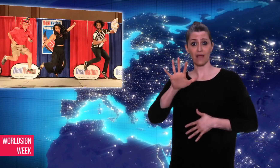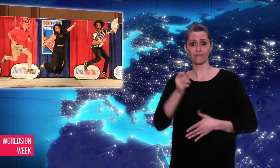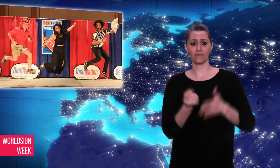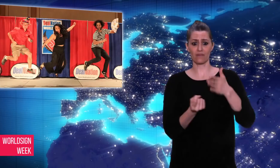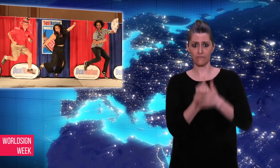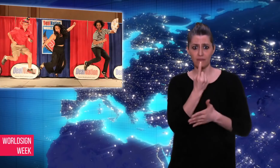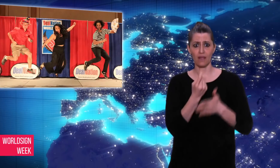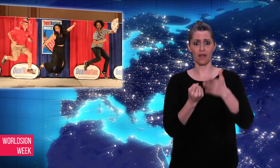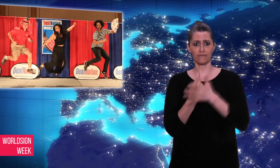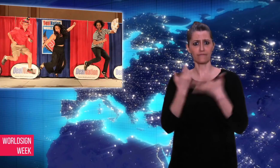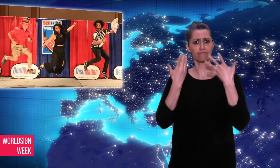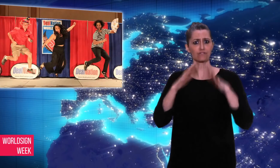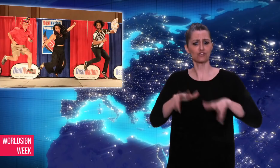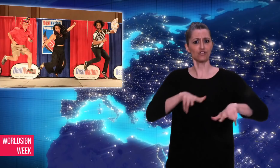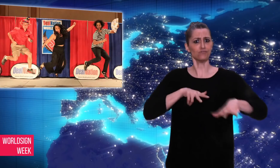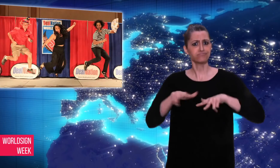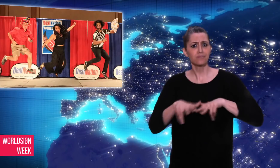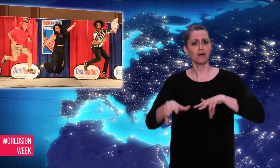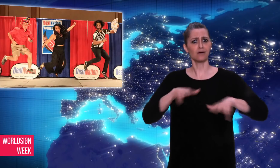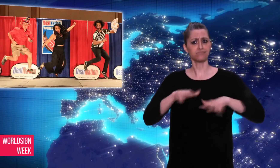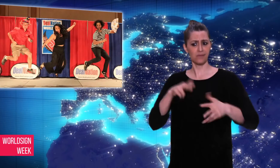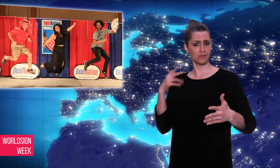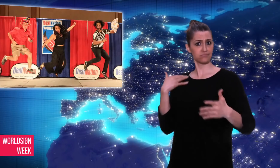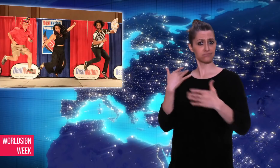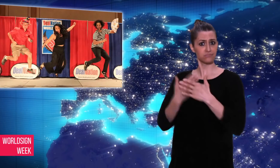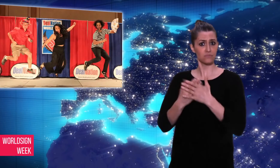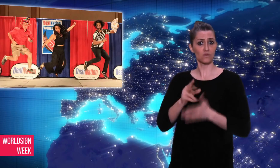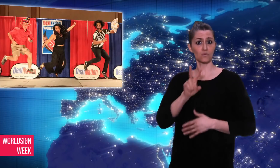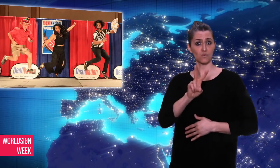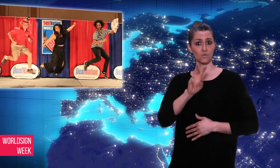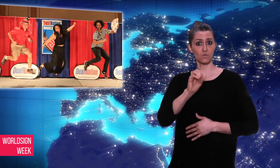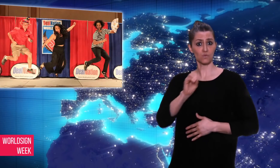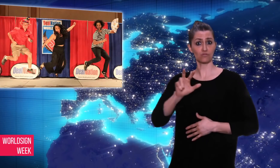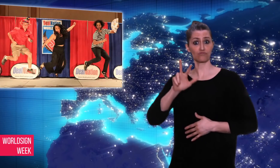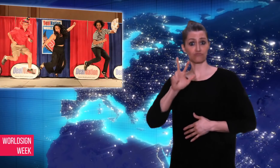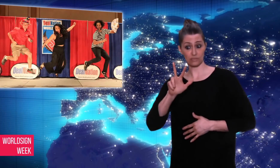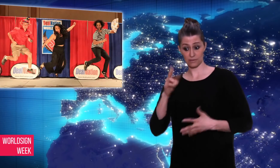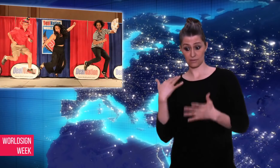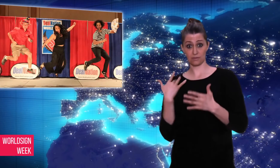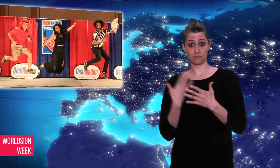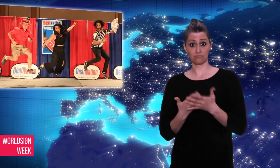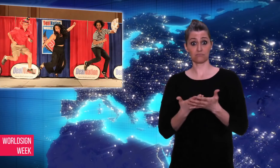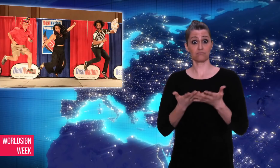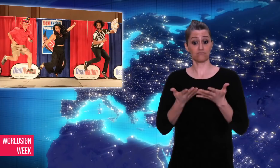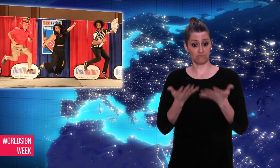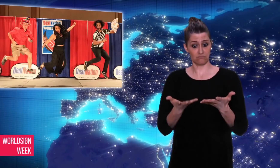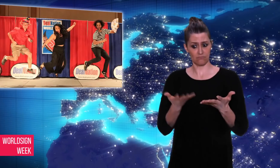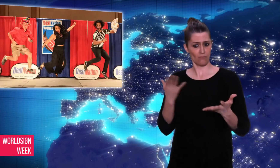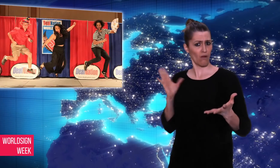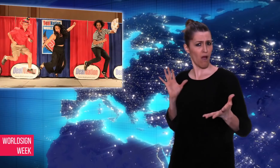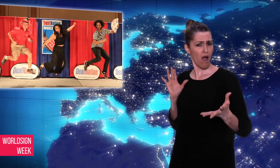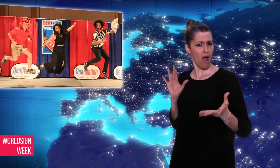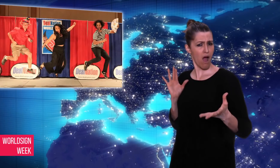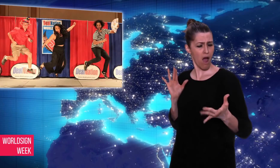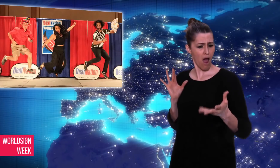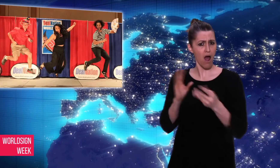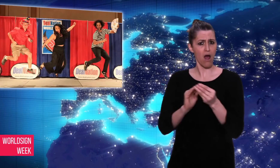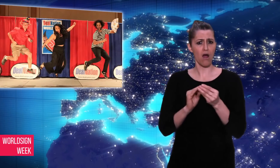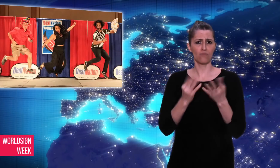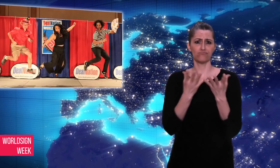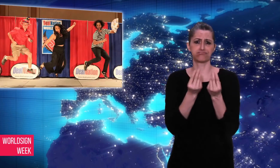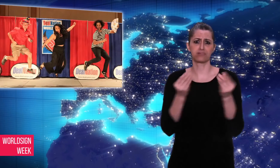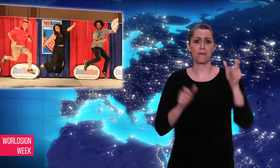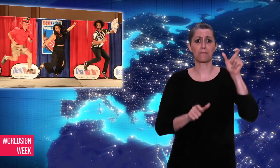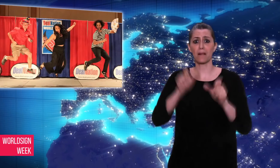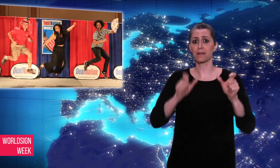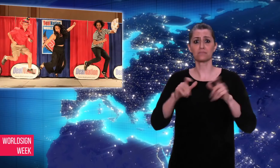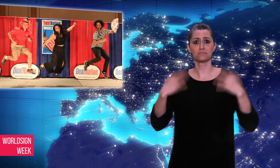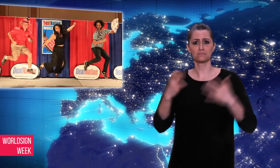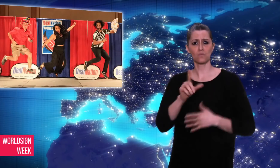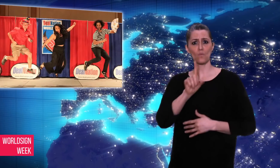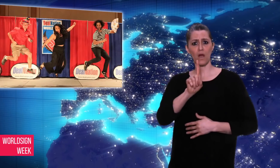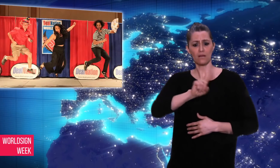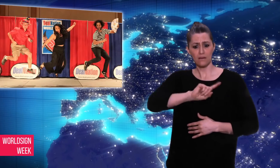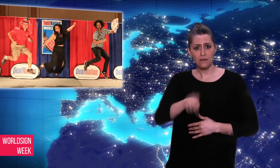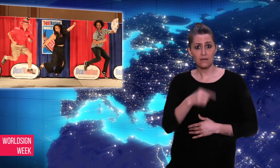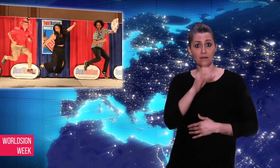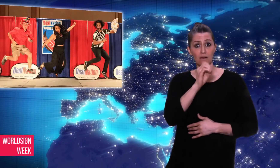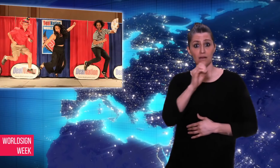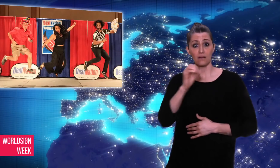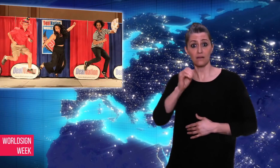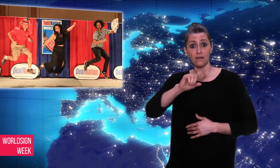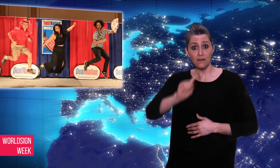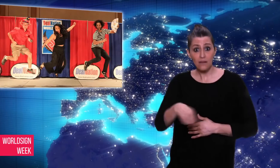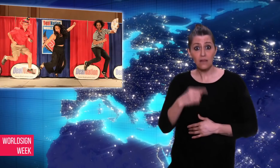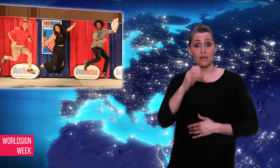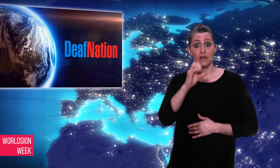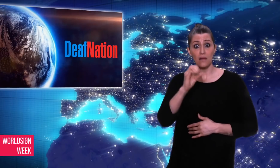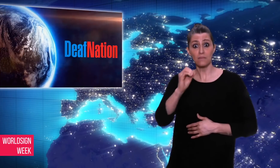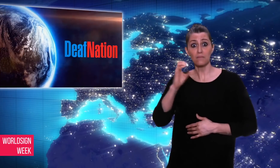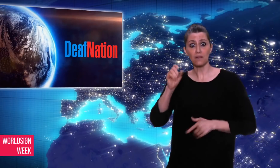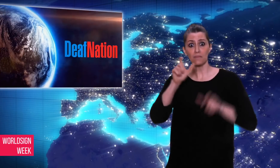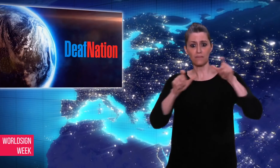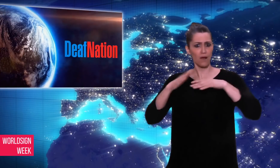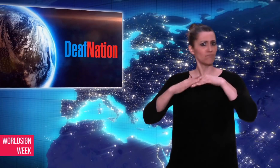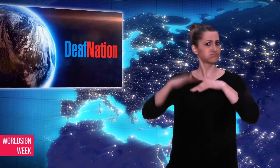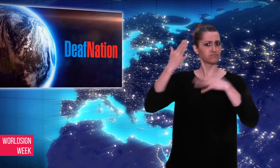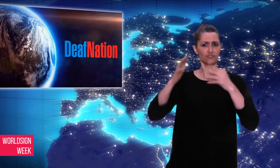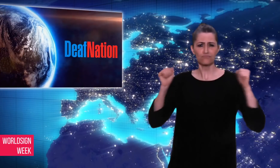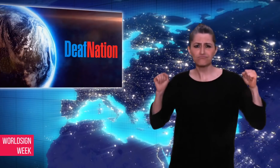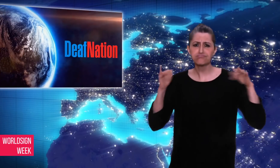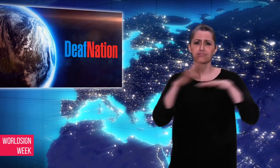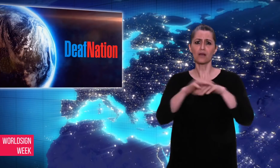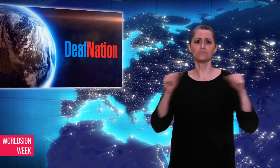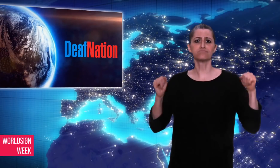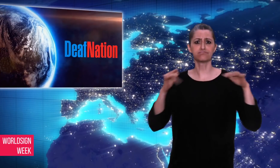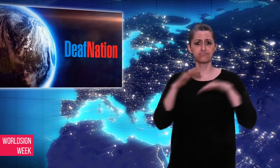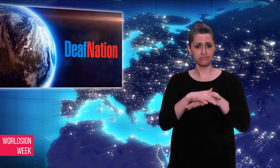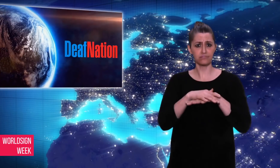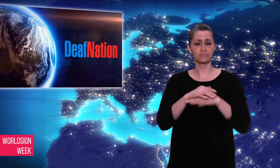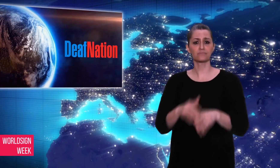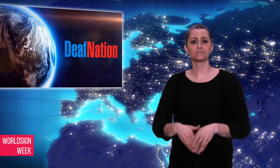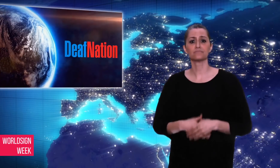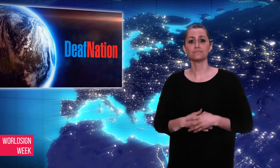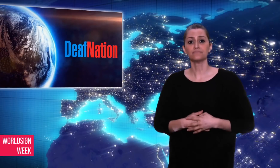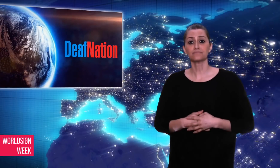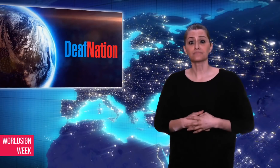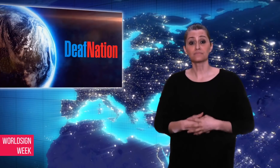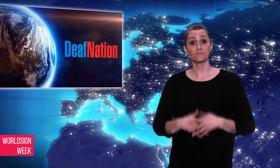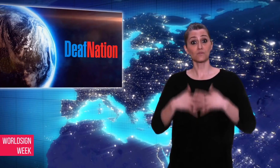“We already had 1 million plus at our 185 events since 2003.”